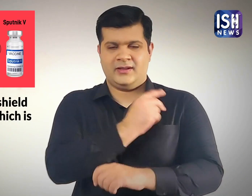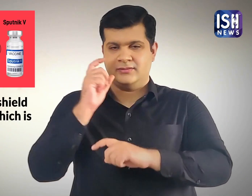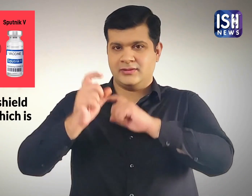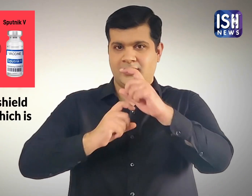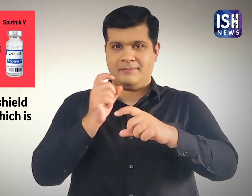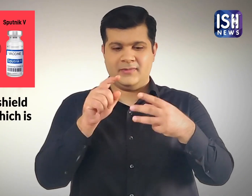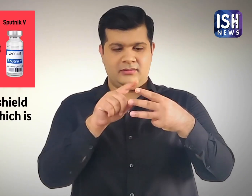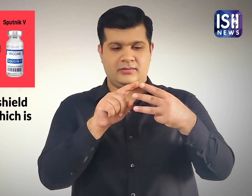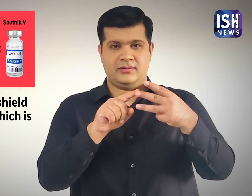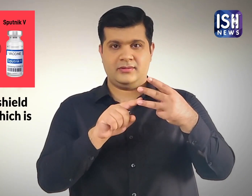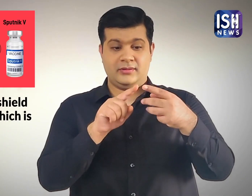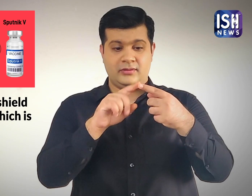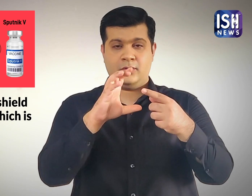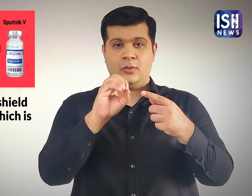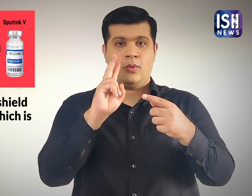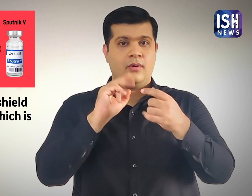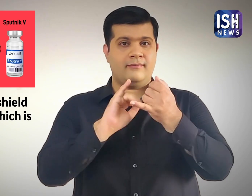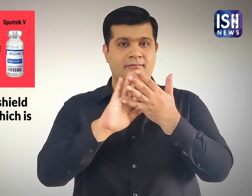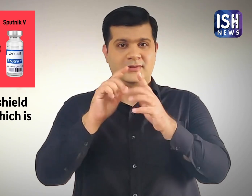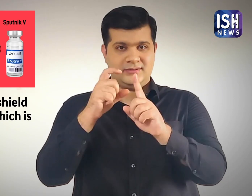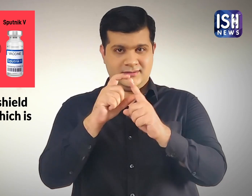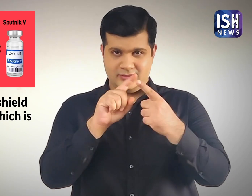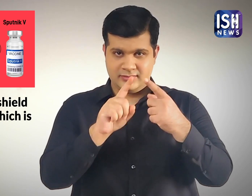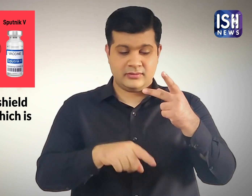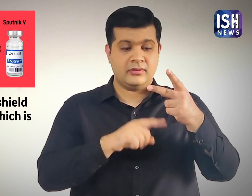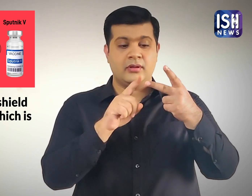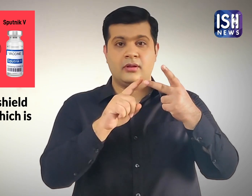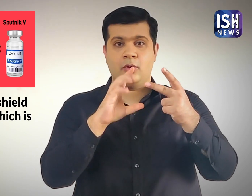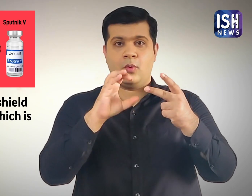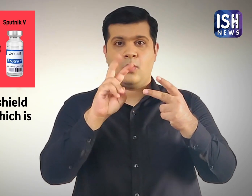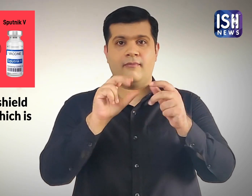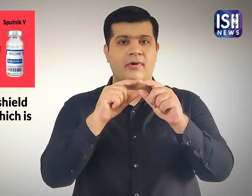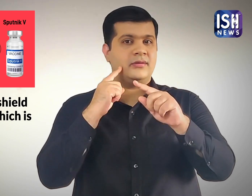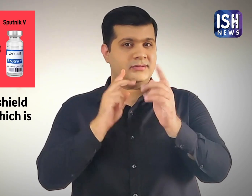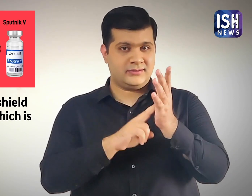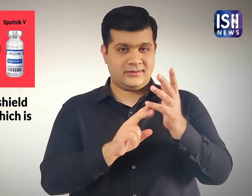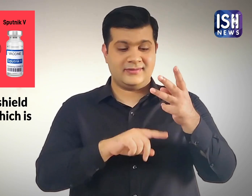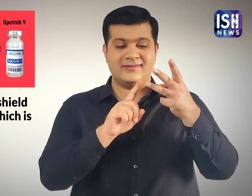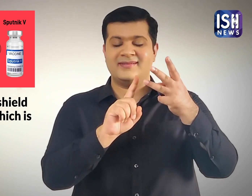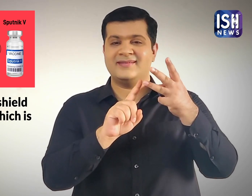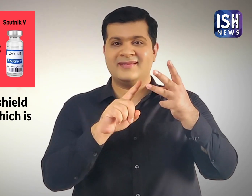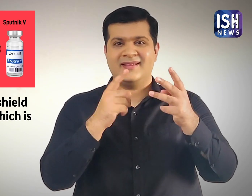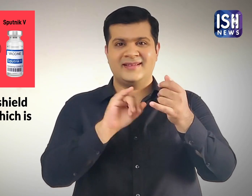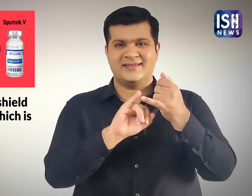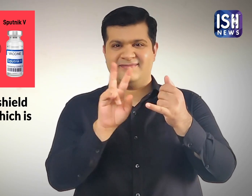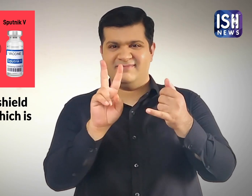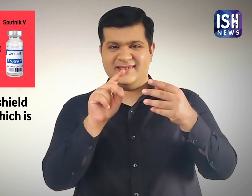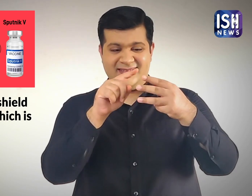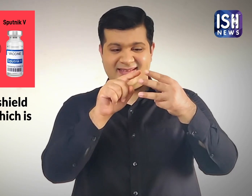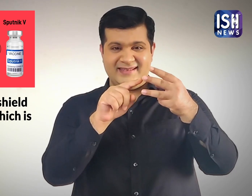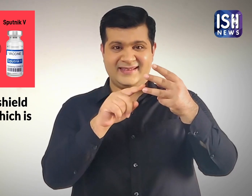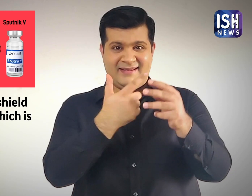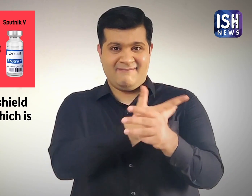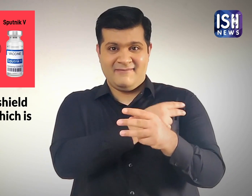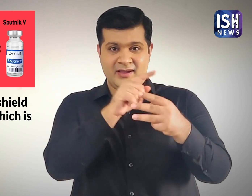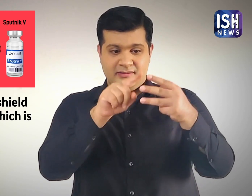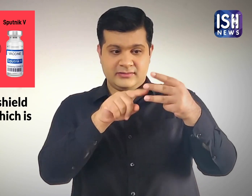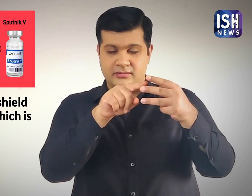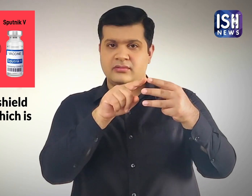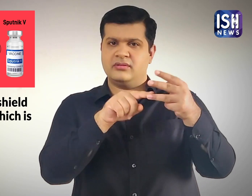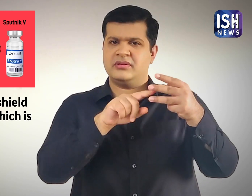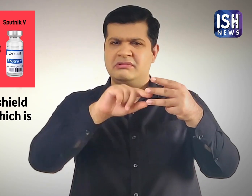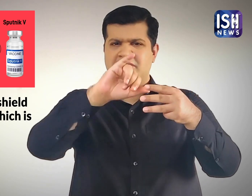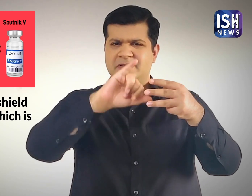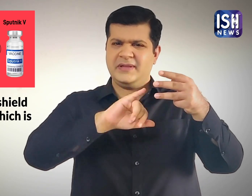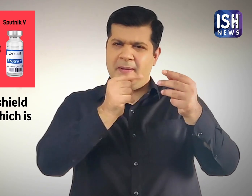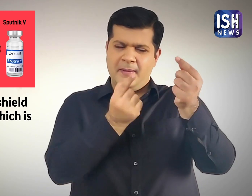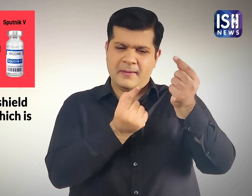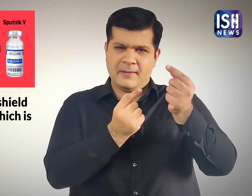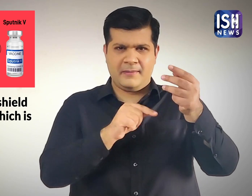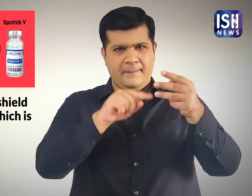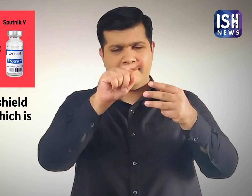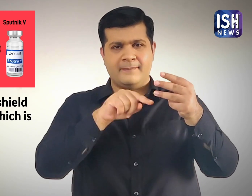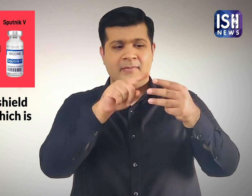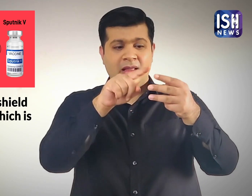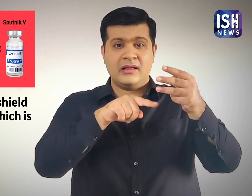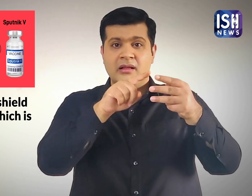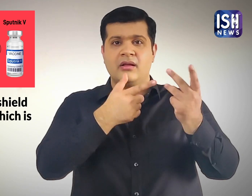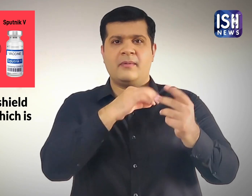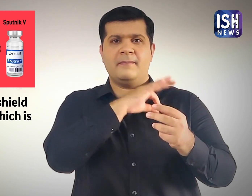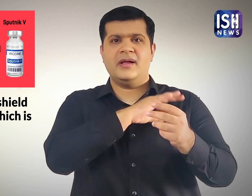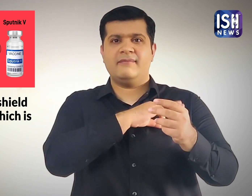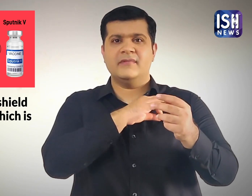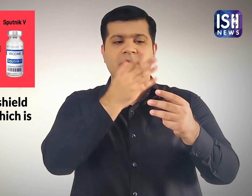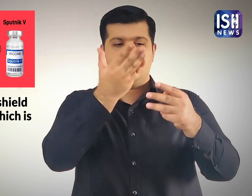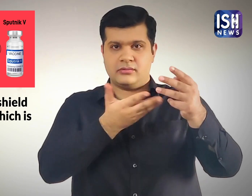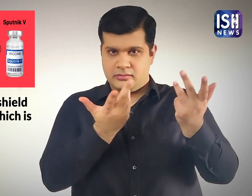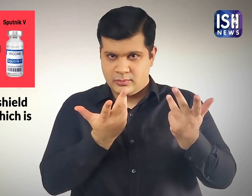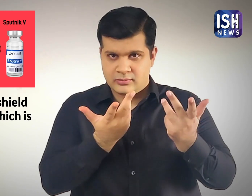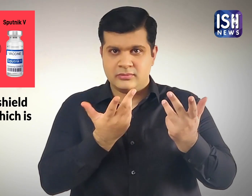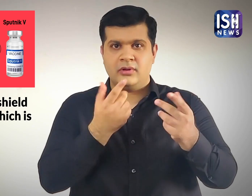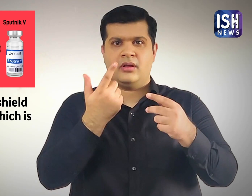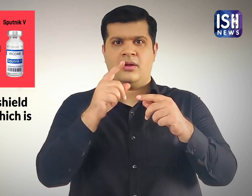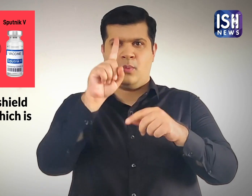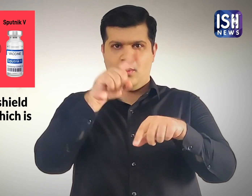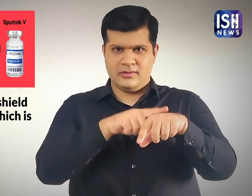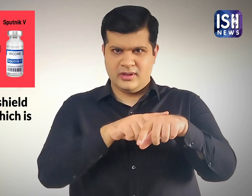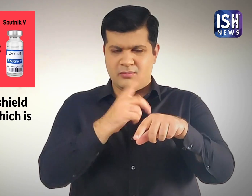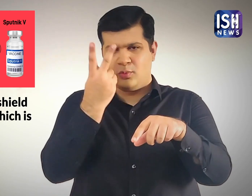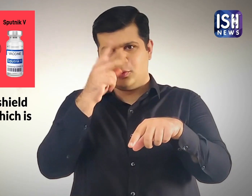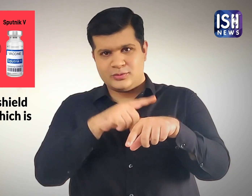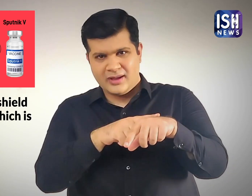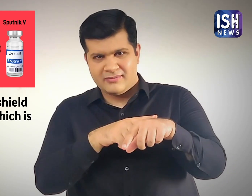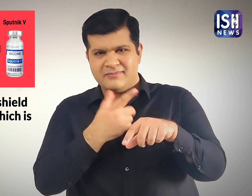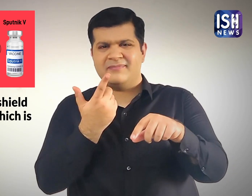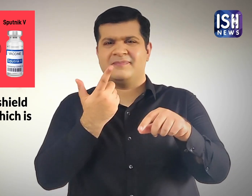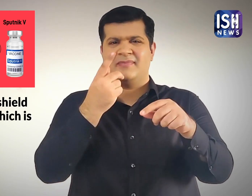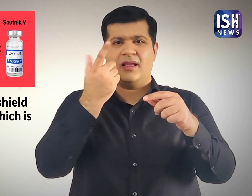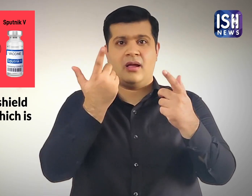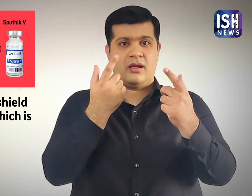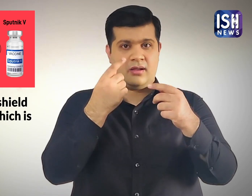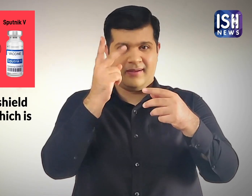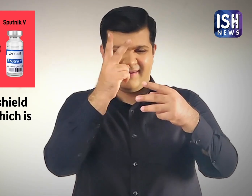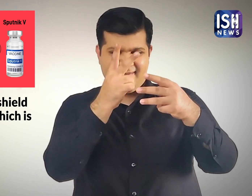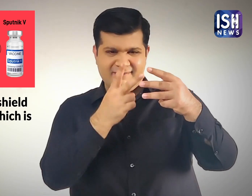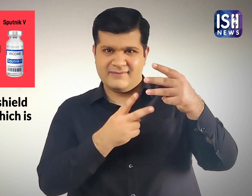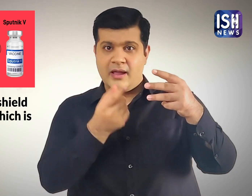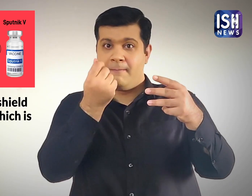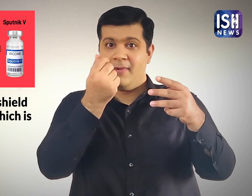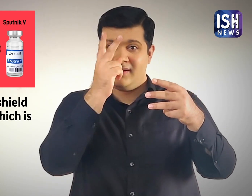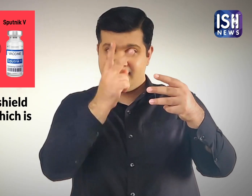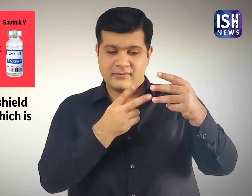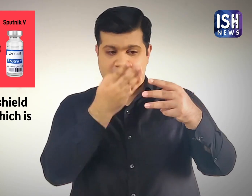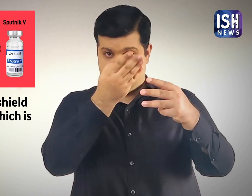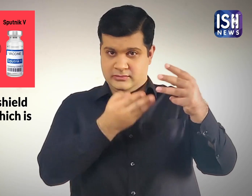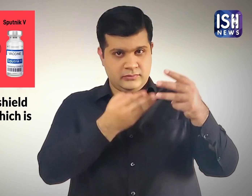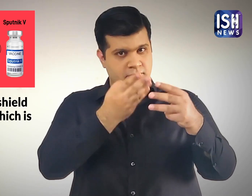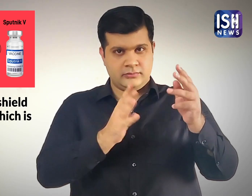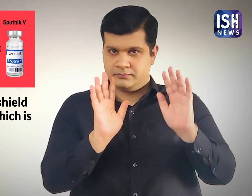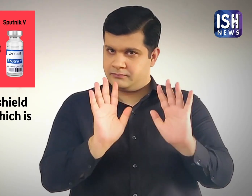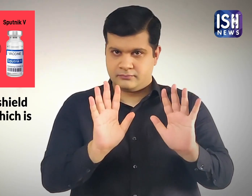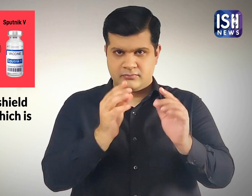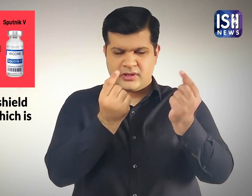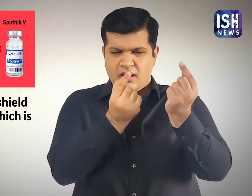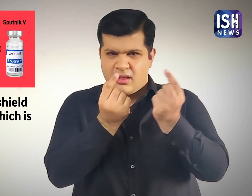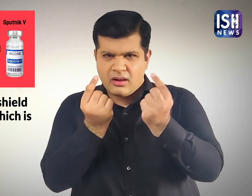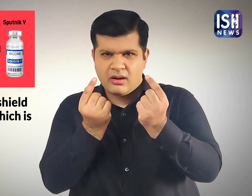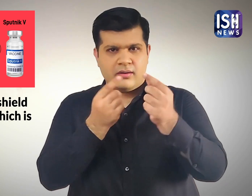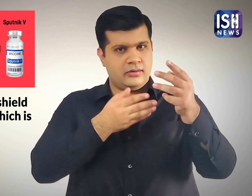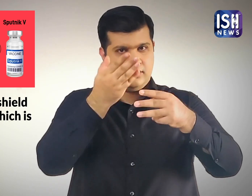The 3 vaccines have similar benefits, dosage & pricing.